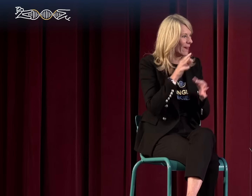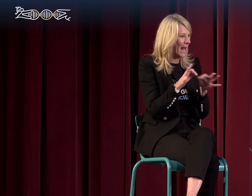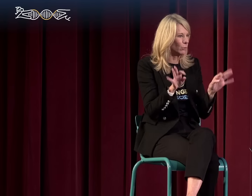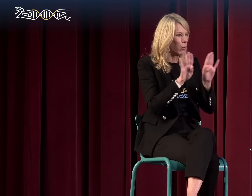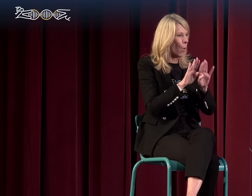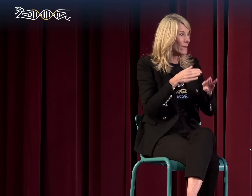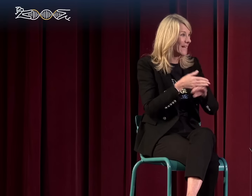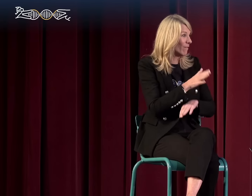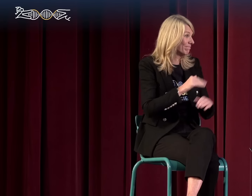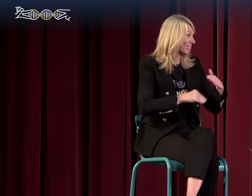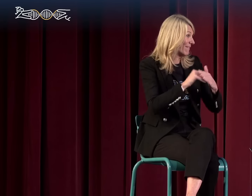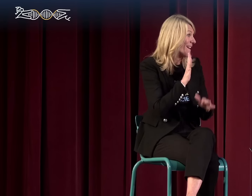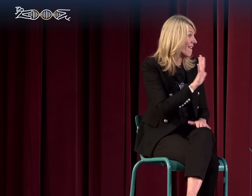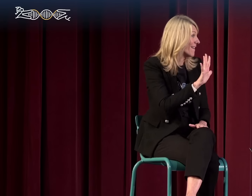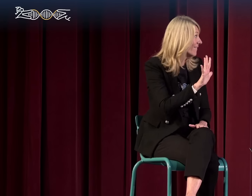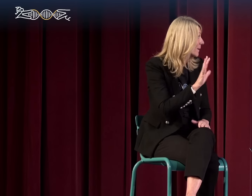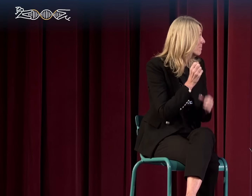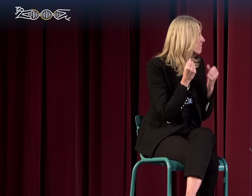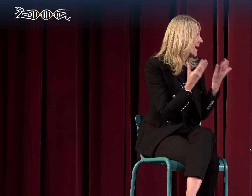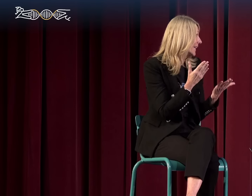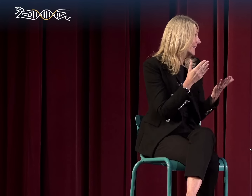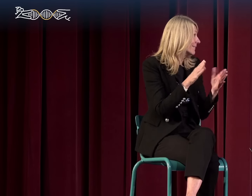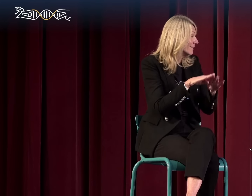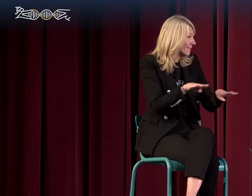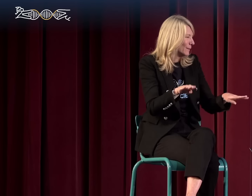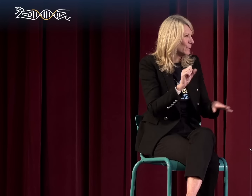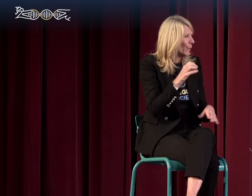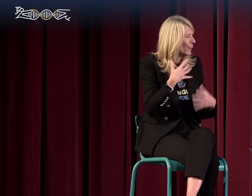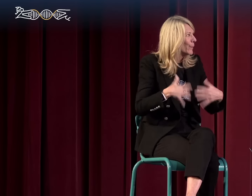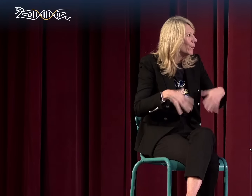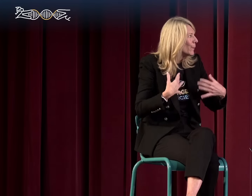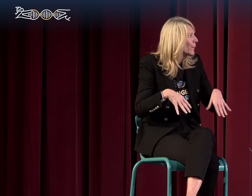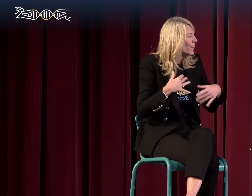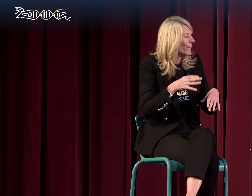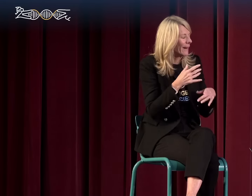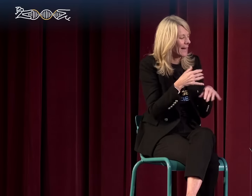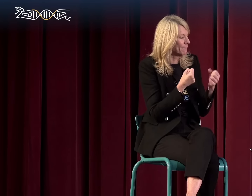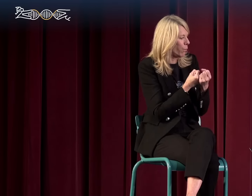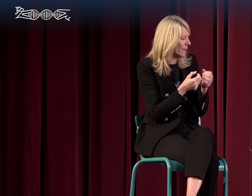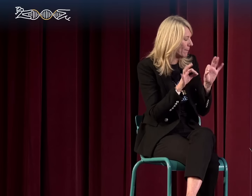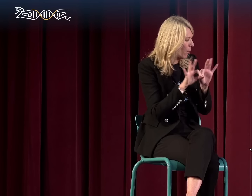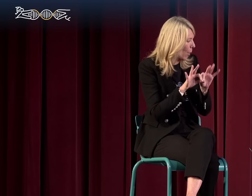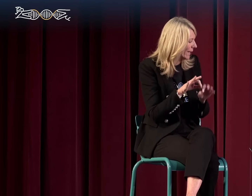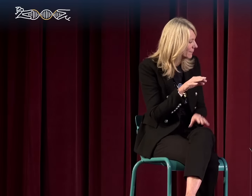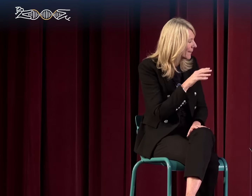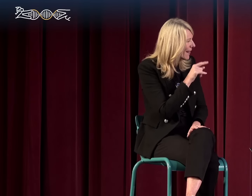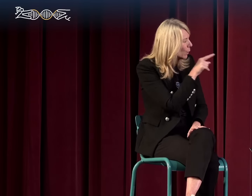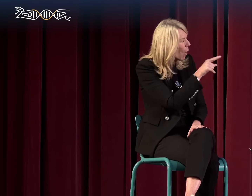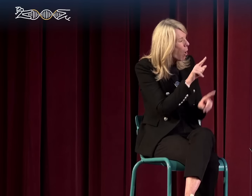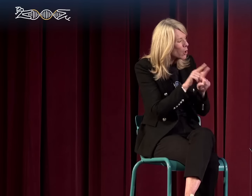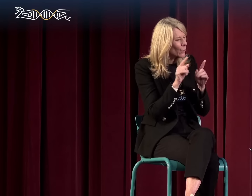hearing. I think that there's a window there that is up to the age of five, experiences are different after that point.